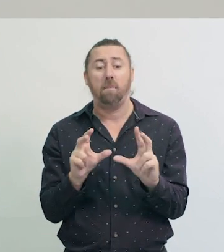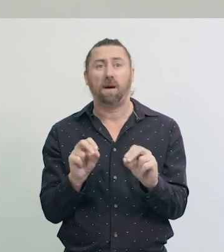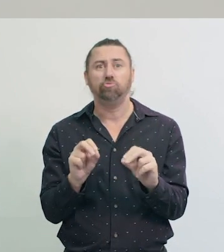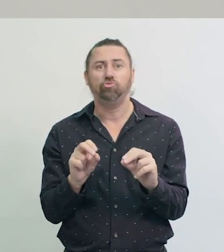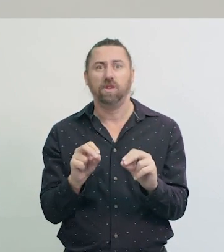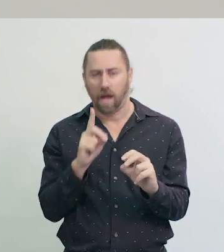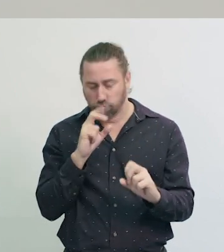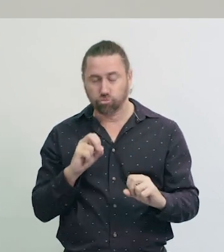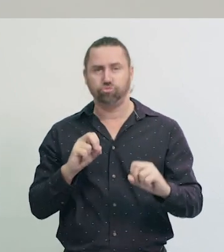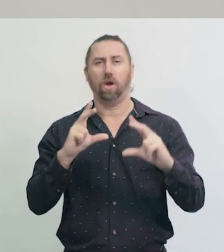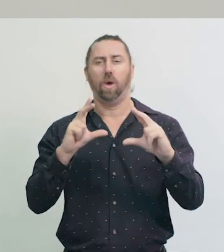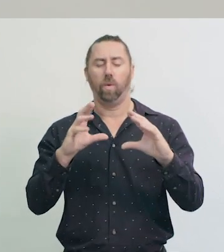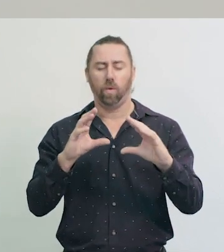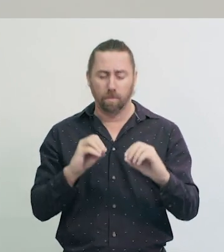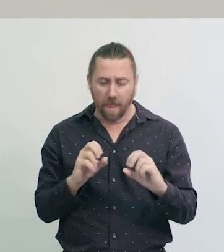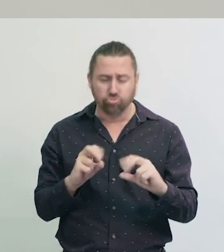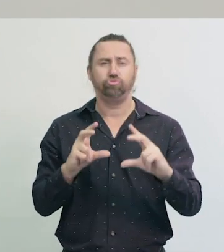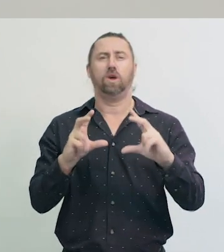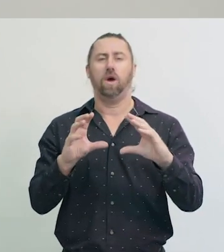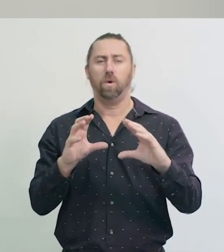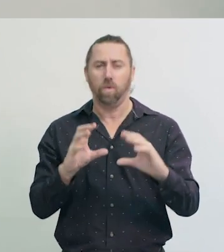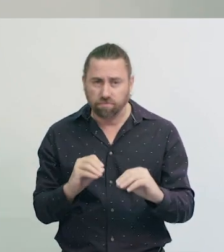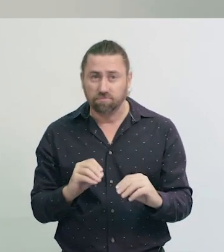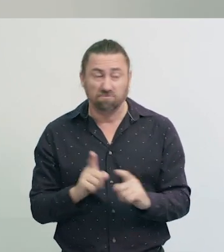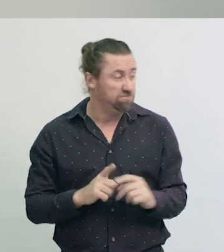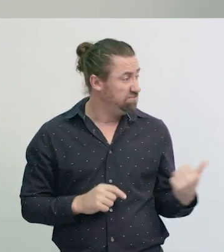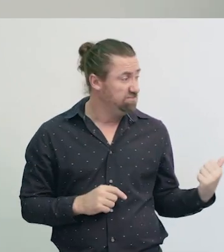Today, we benefit from this technology through the variety of cordless tools